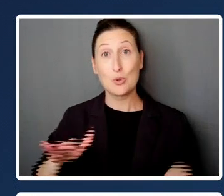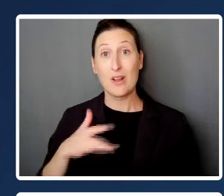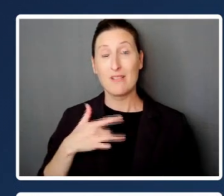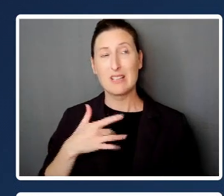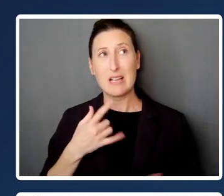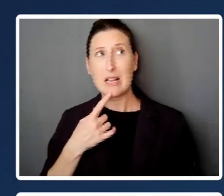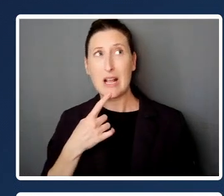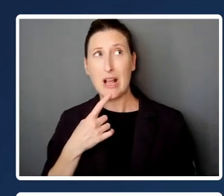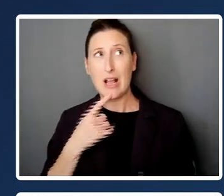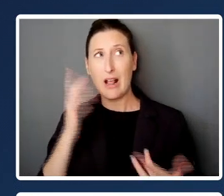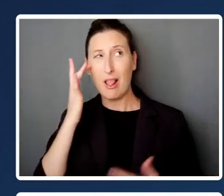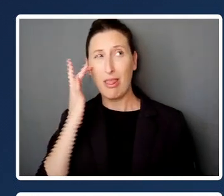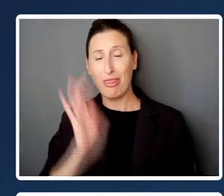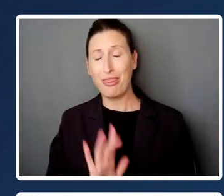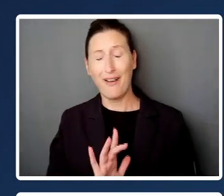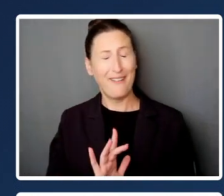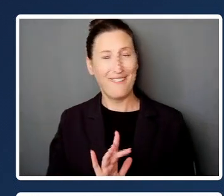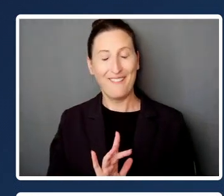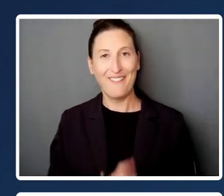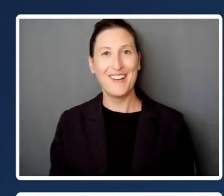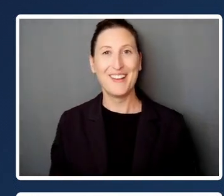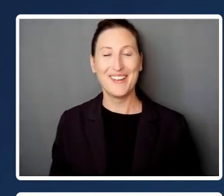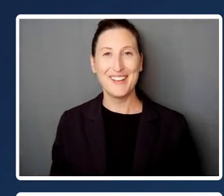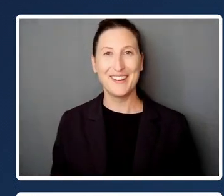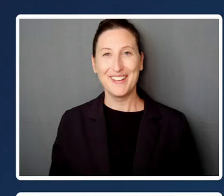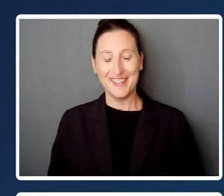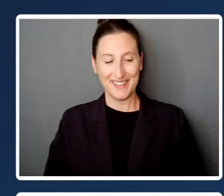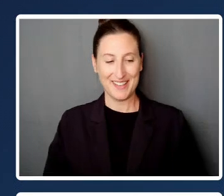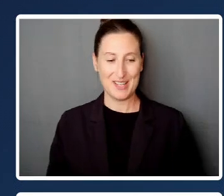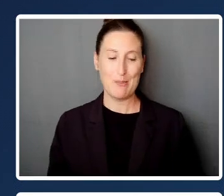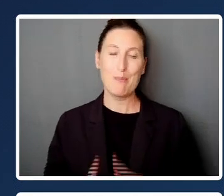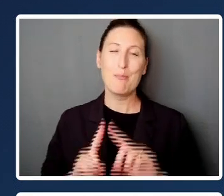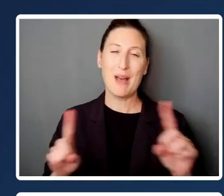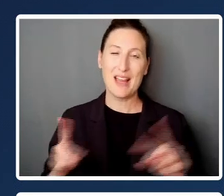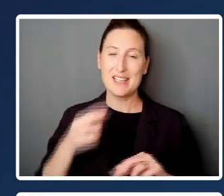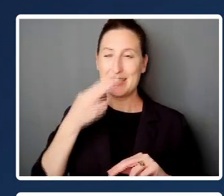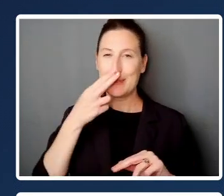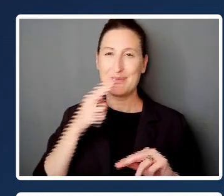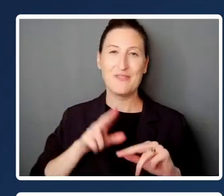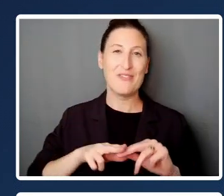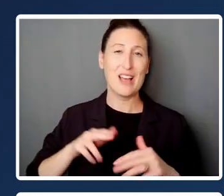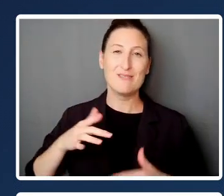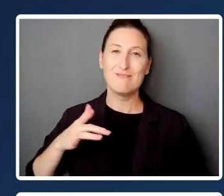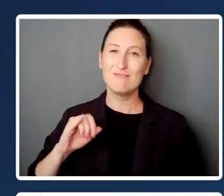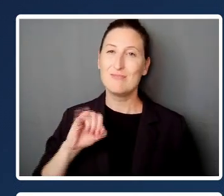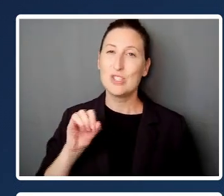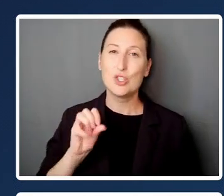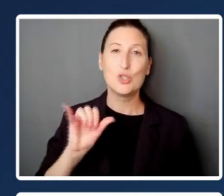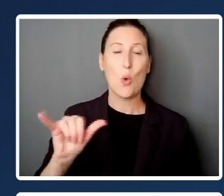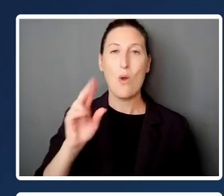that. And so, it's just been a joy and an honor to have partnered with these